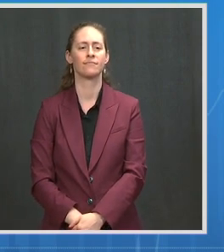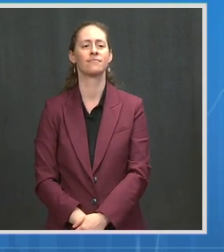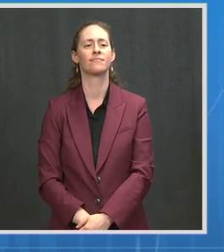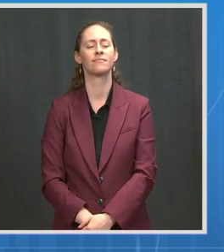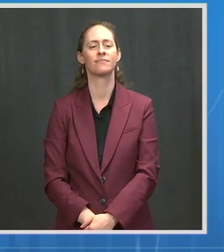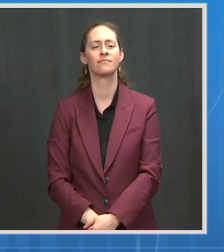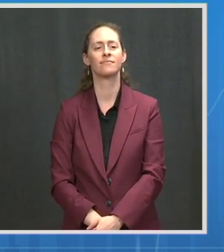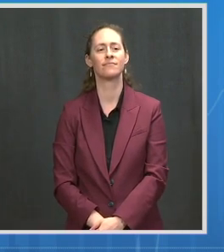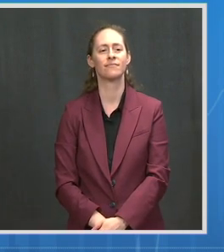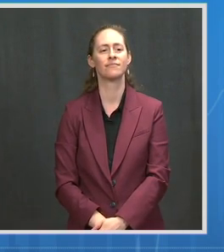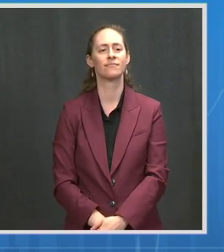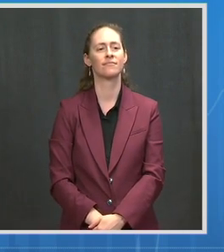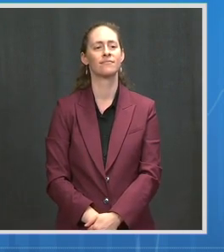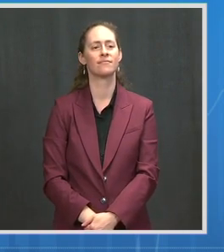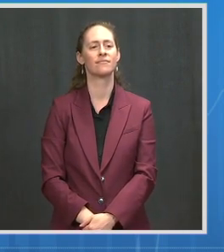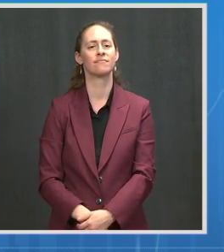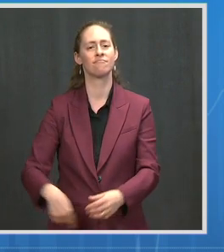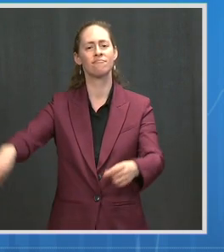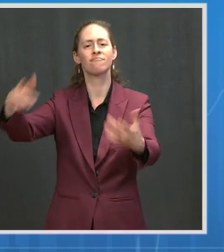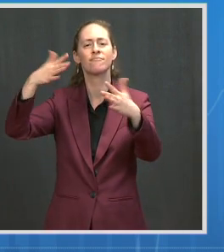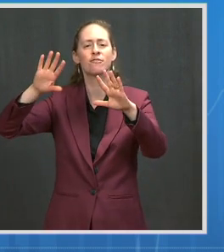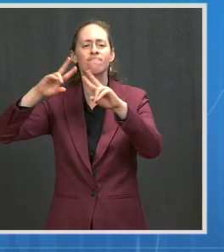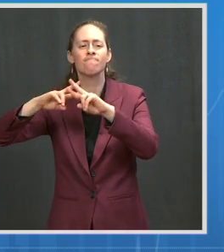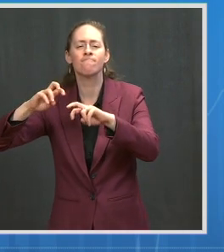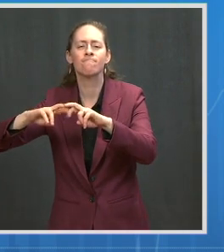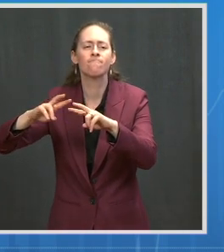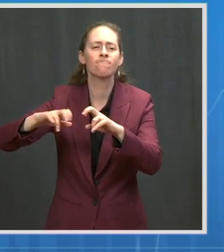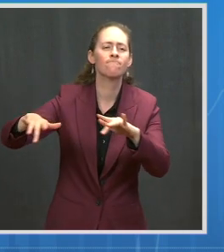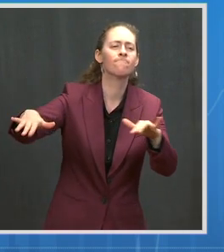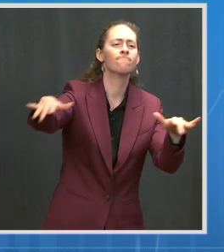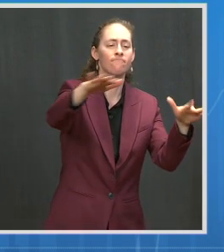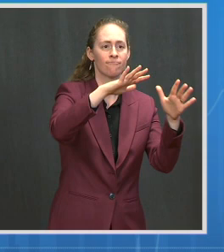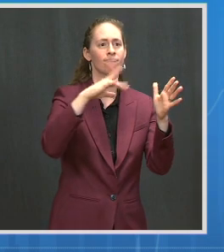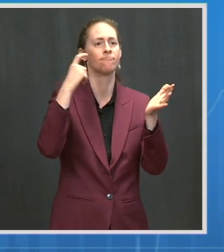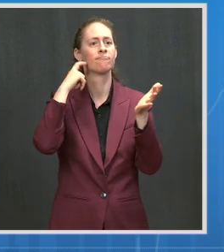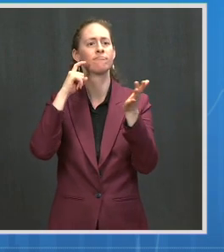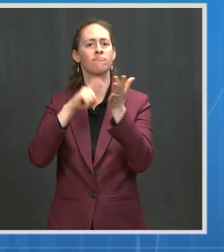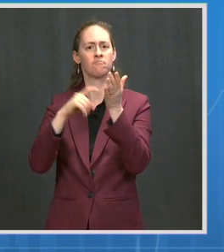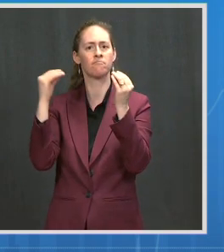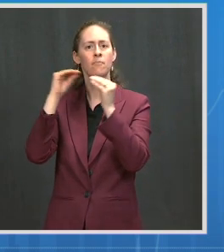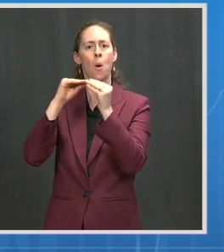again, against a wide range of variants shown on this slide.